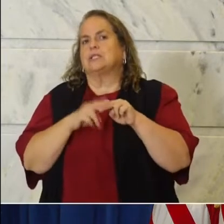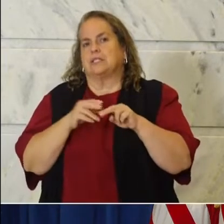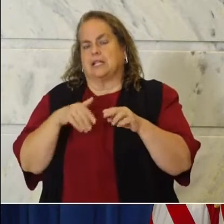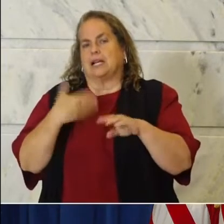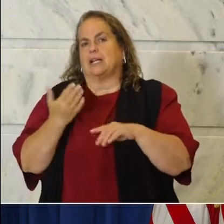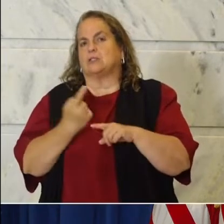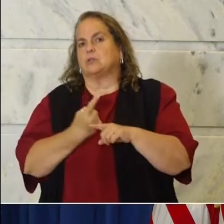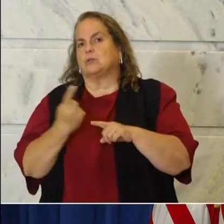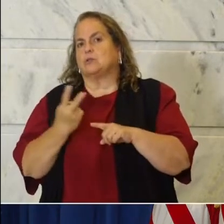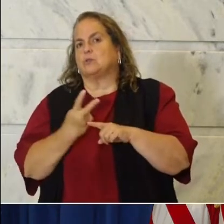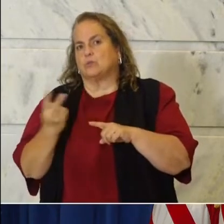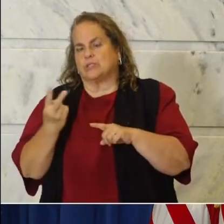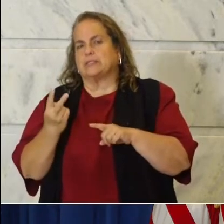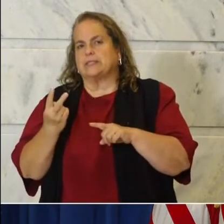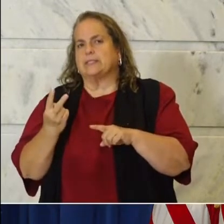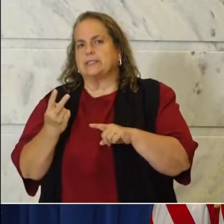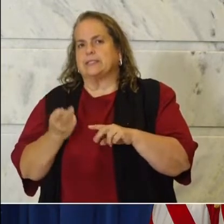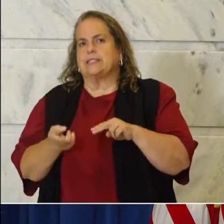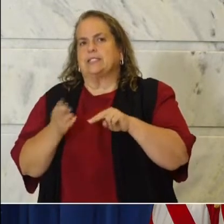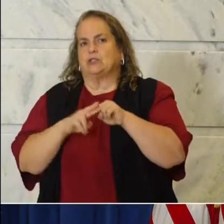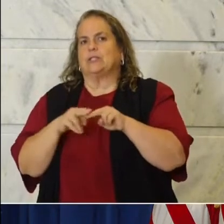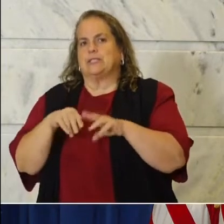significant increase in that more cases